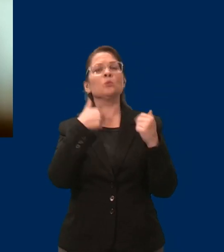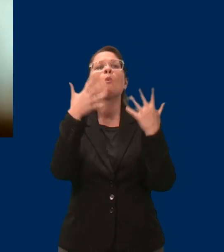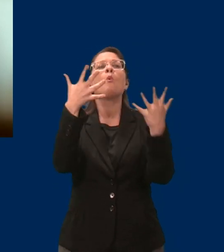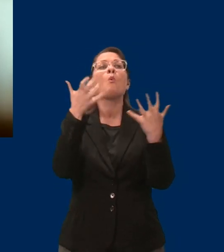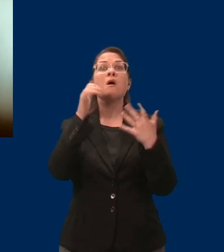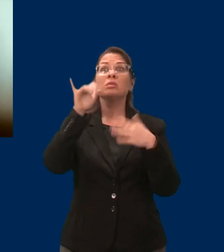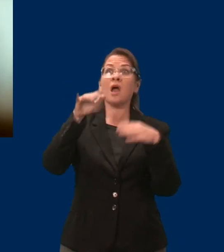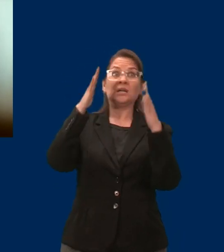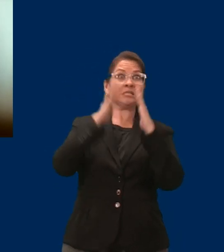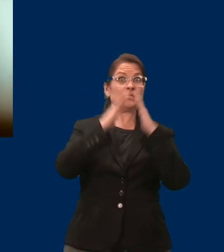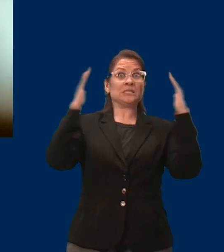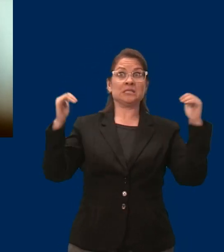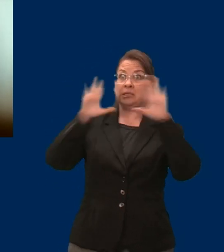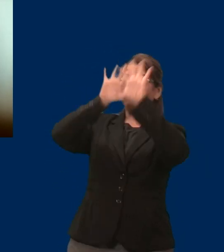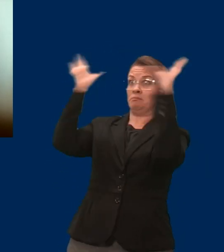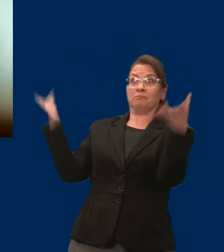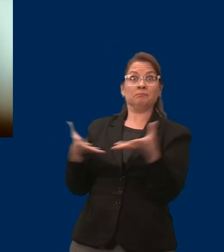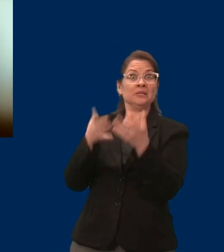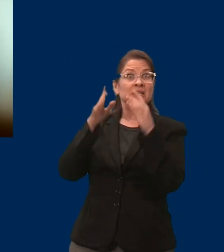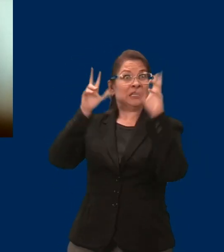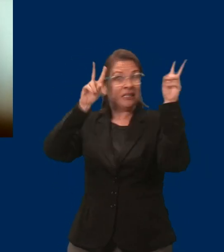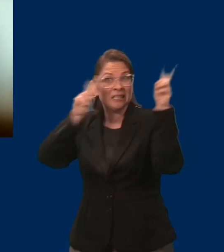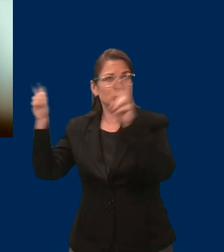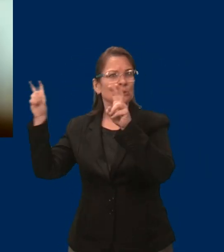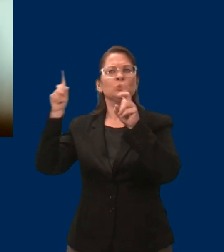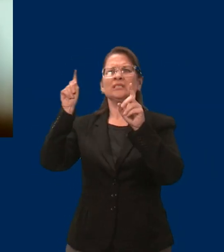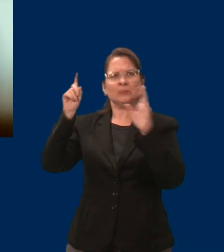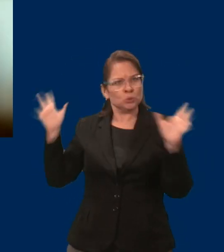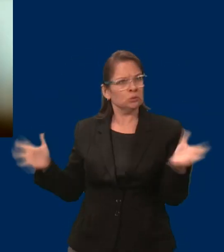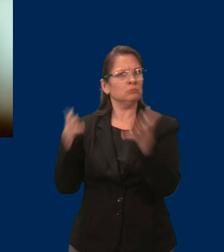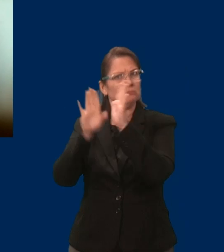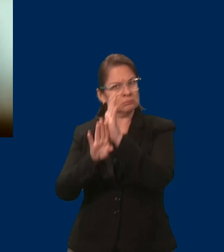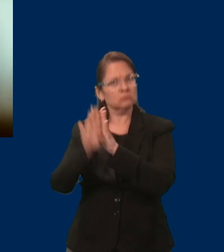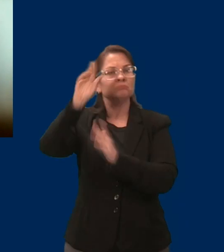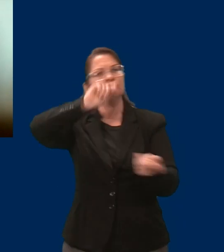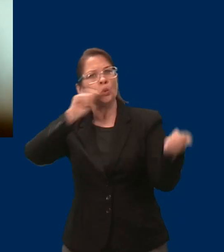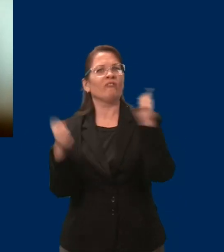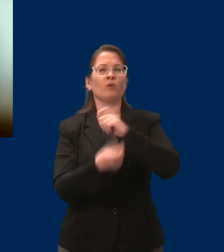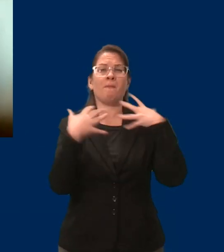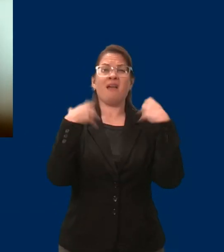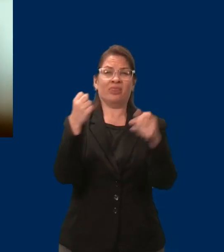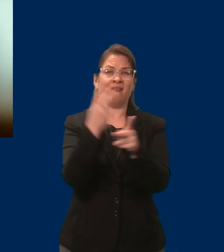through working for health care reform. But that's long and slow, and we can't let